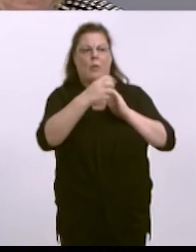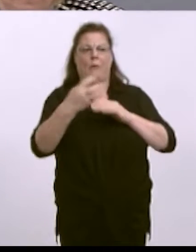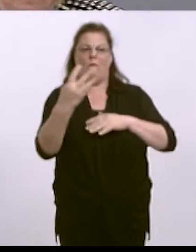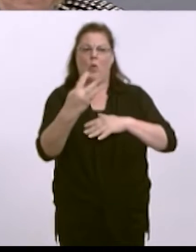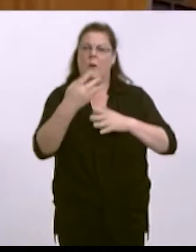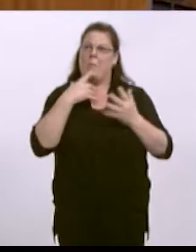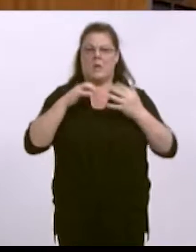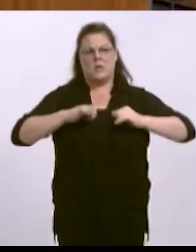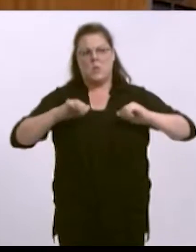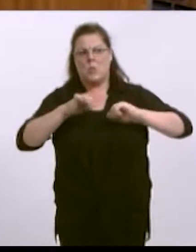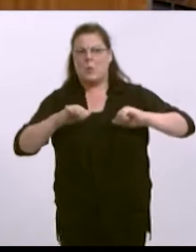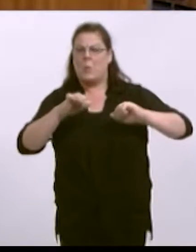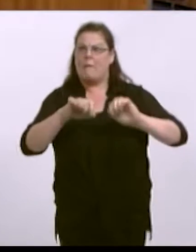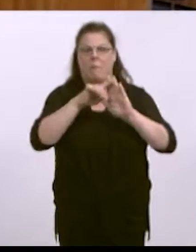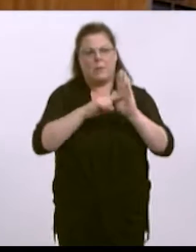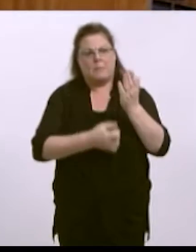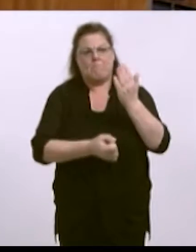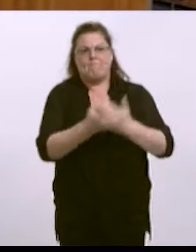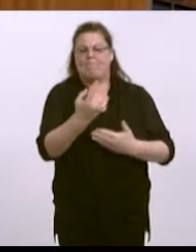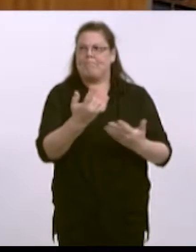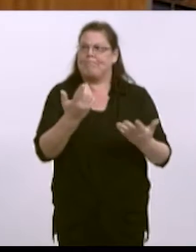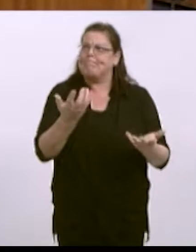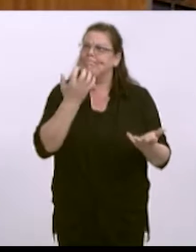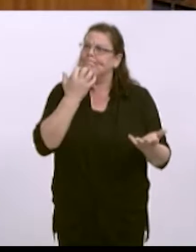waiting for policy outcomes from that. So, itís a matter of curiosity. Thank you.